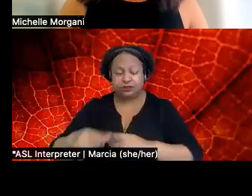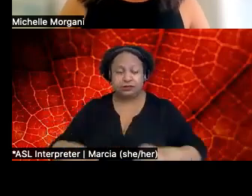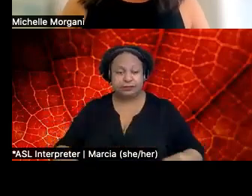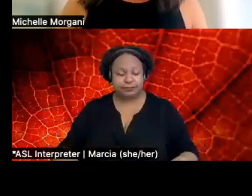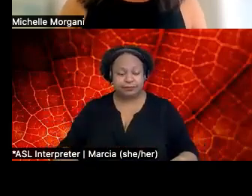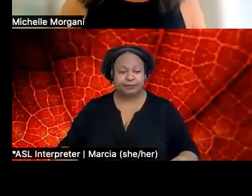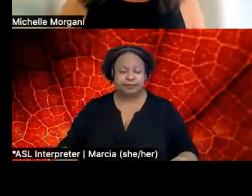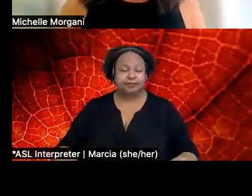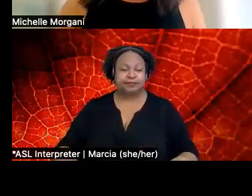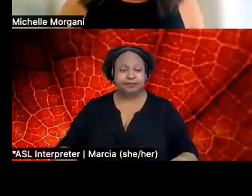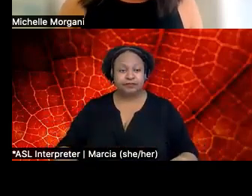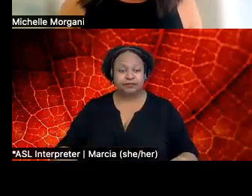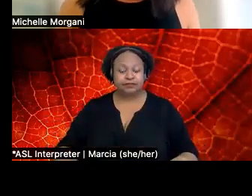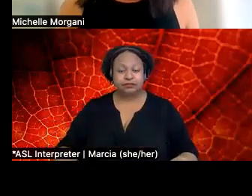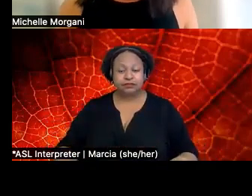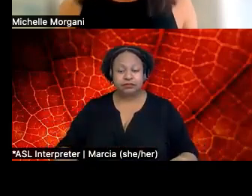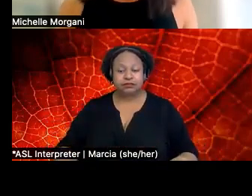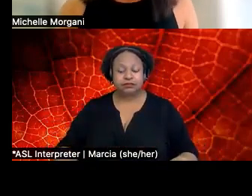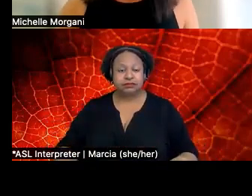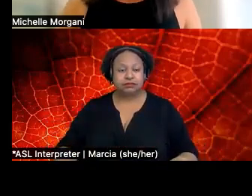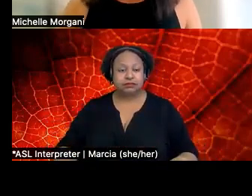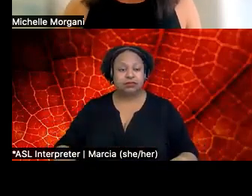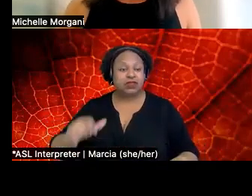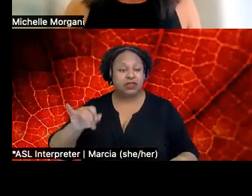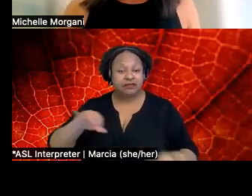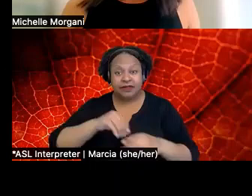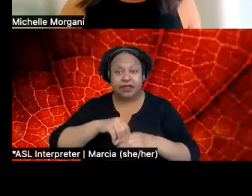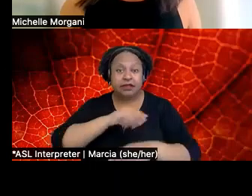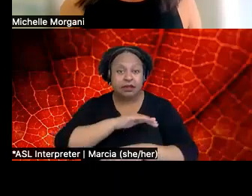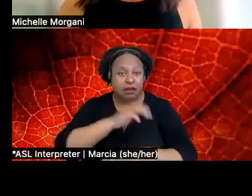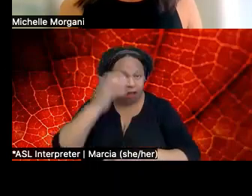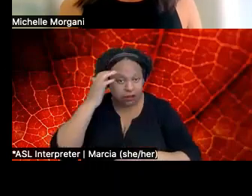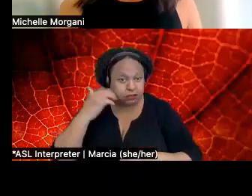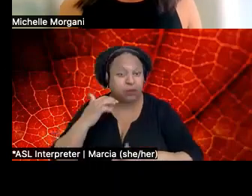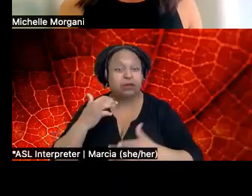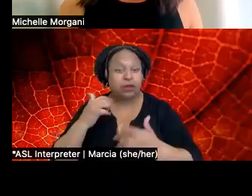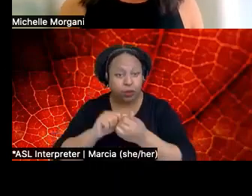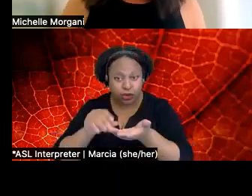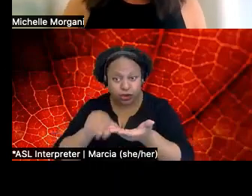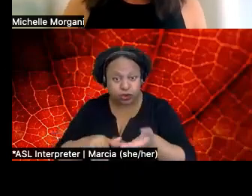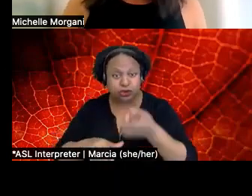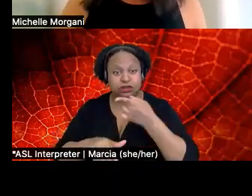Again, in the setting of being in a hospital for our student, the idea of having a text or